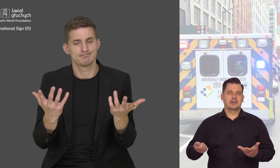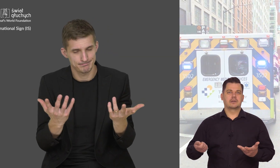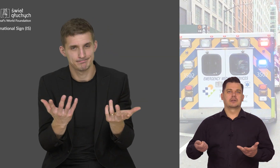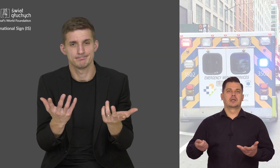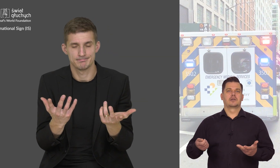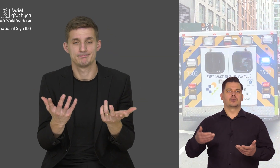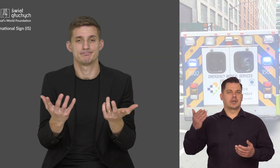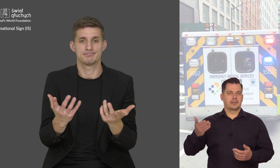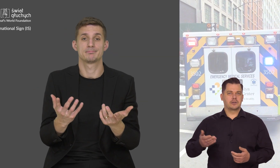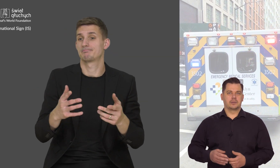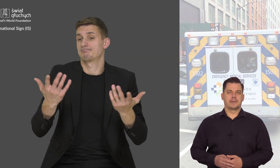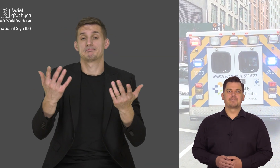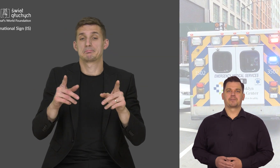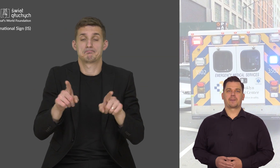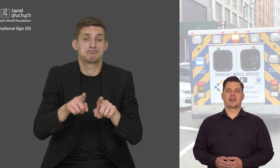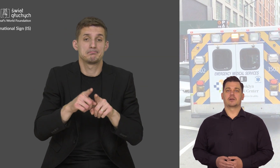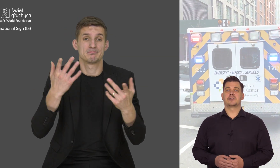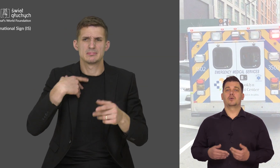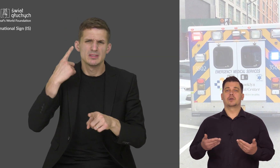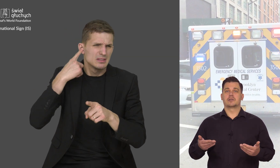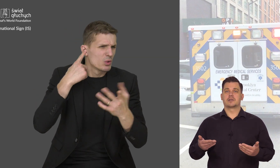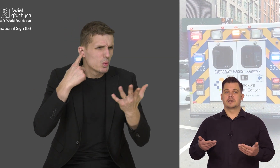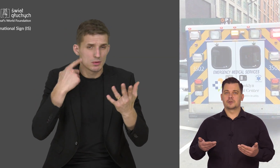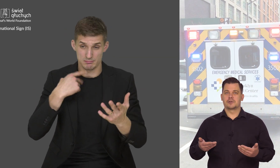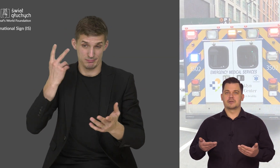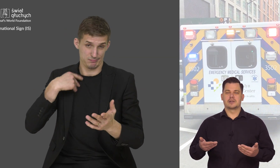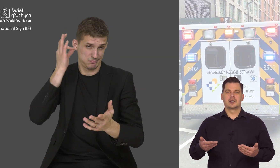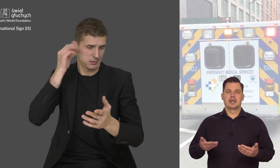Hearing drivers listen for the direction of the sound,